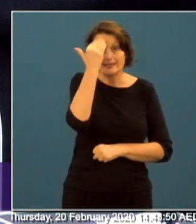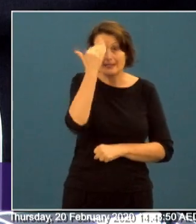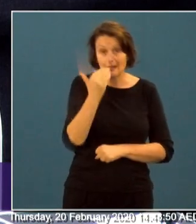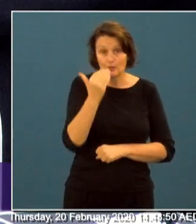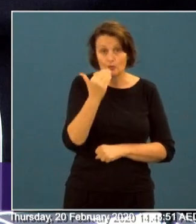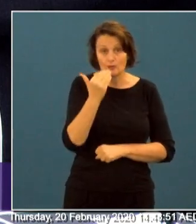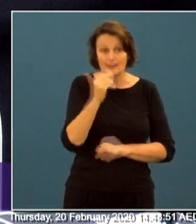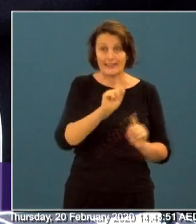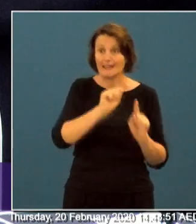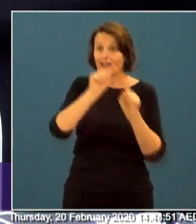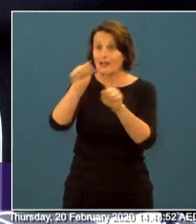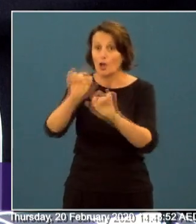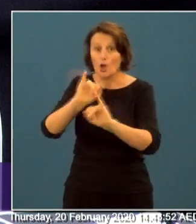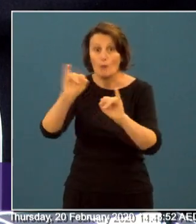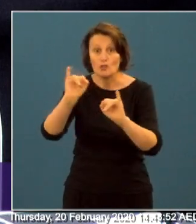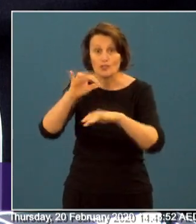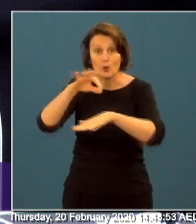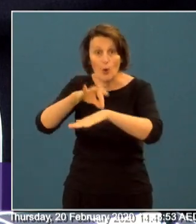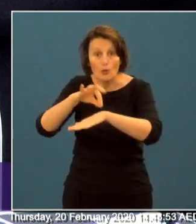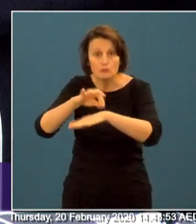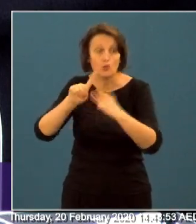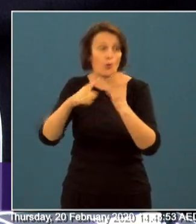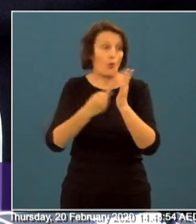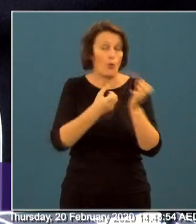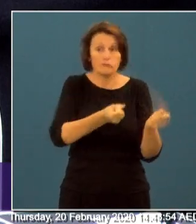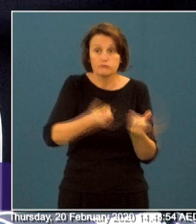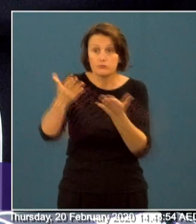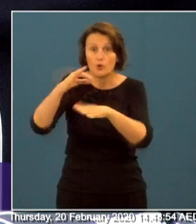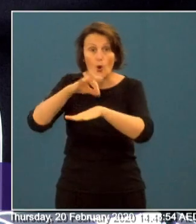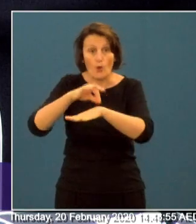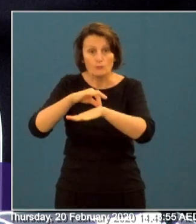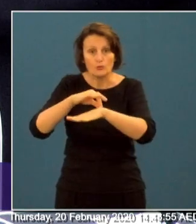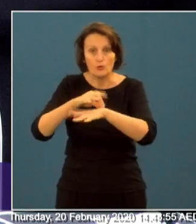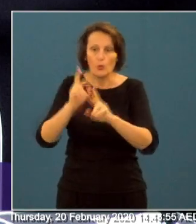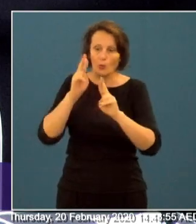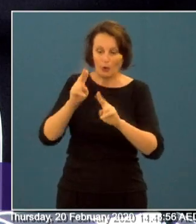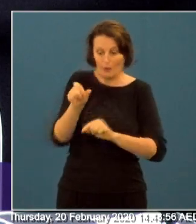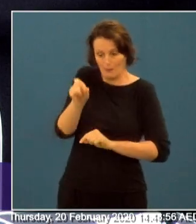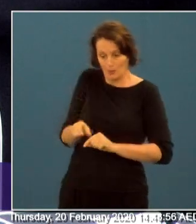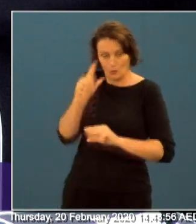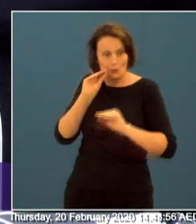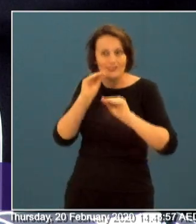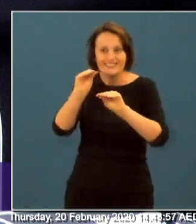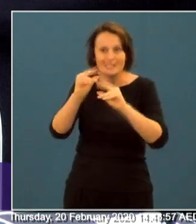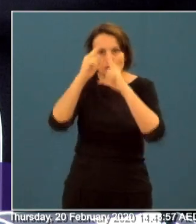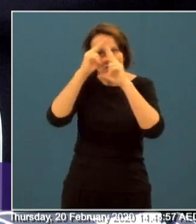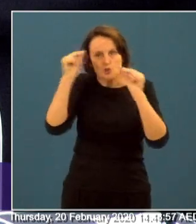to the emergency department or has been admitted to hospital. We're also looking at tools that might assist